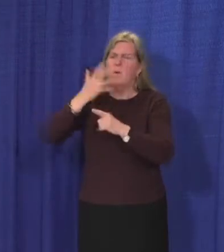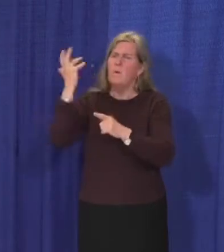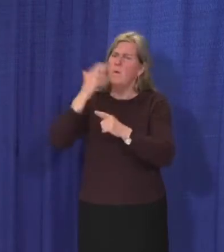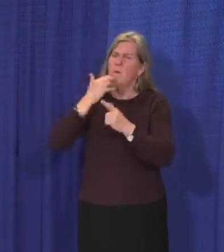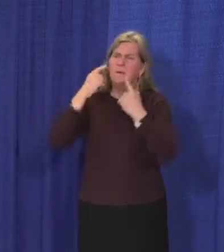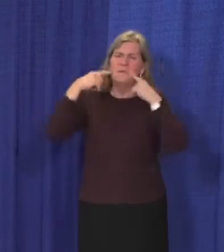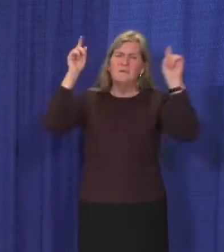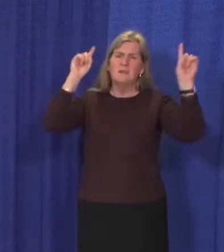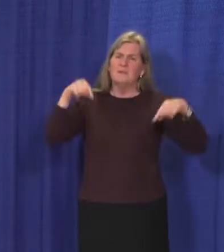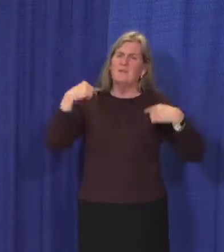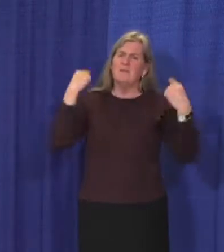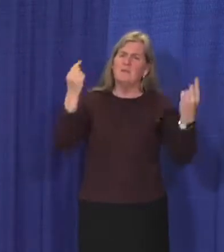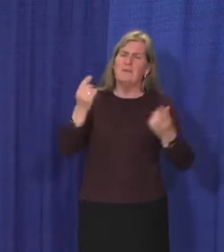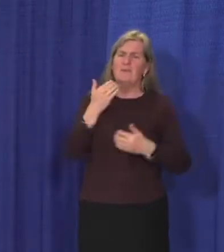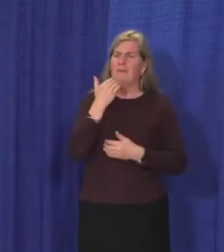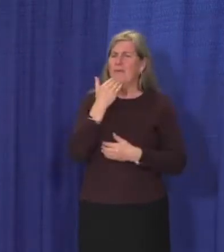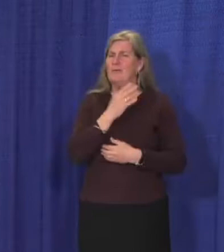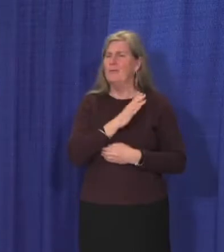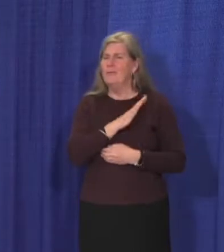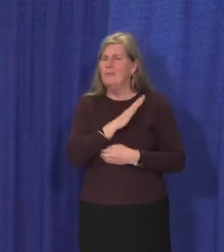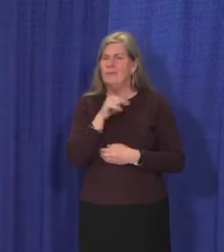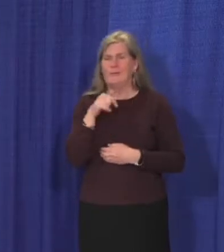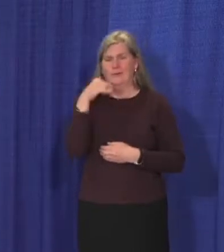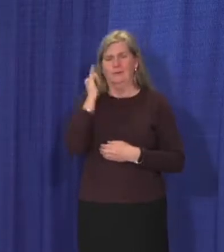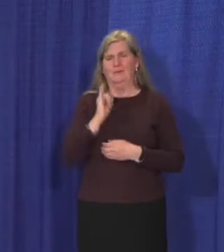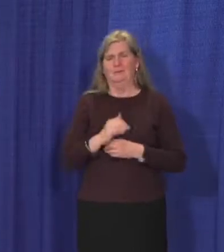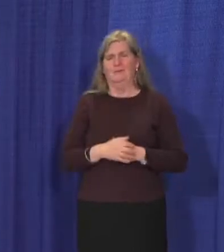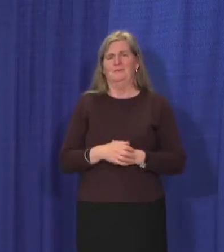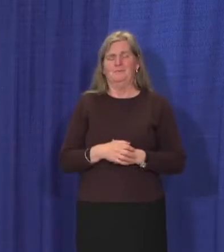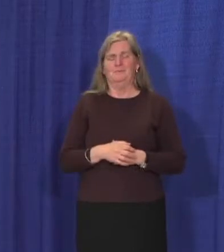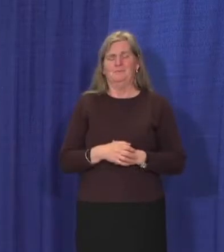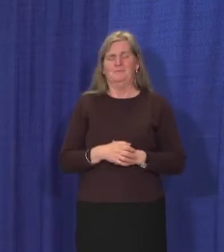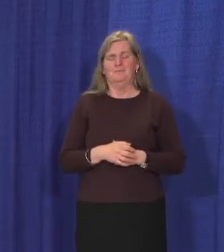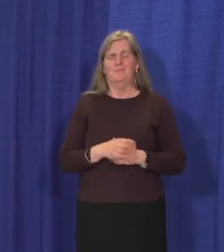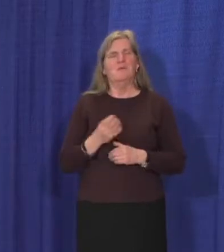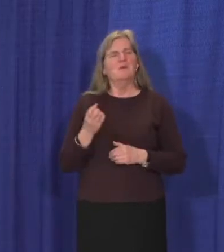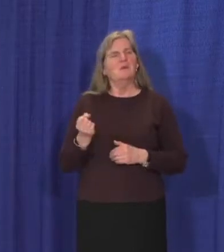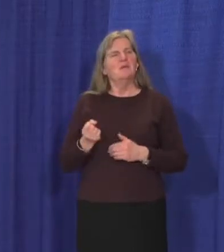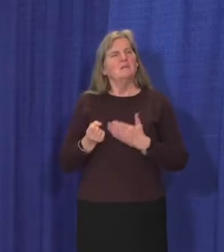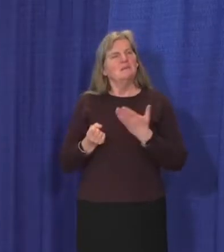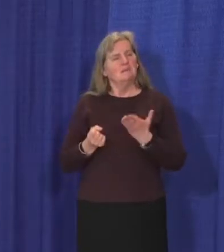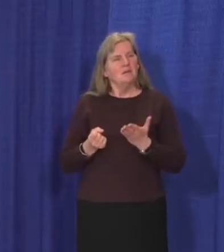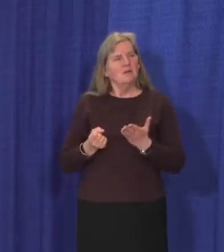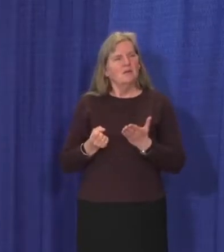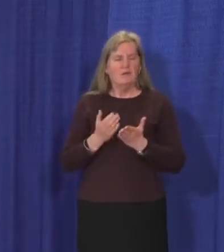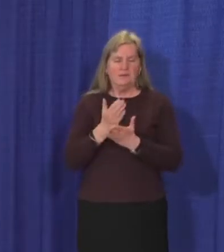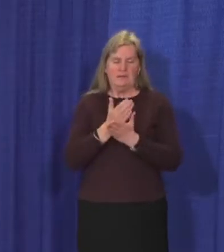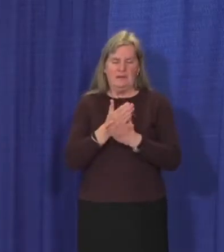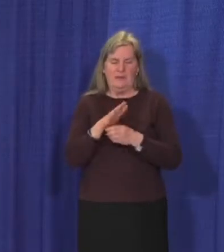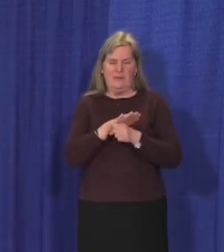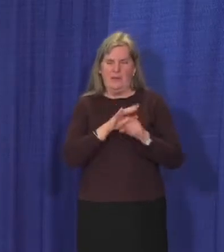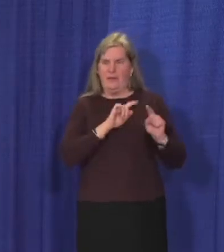We been very successful. Where it comes to, some numbers